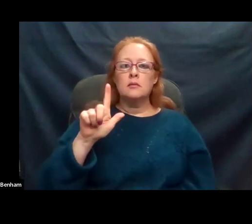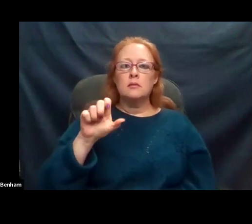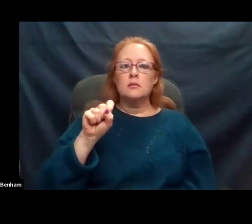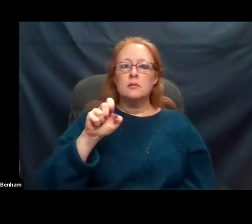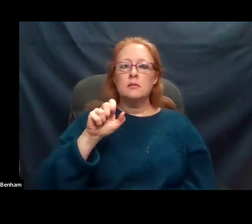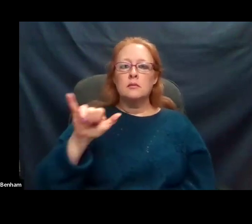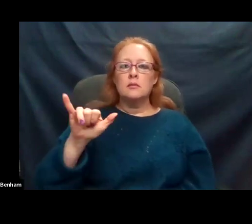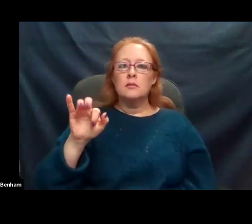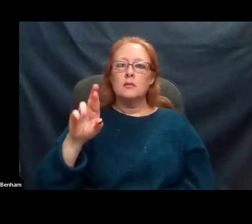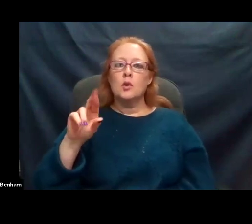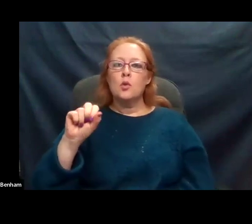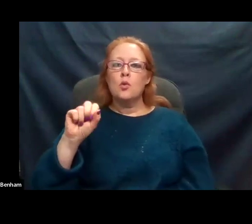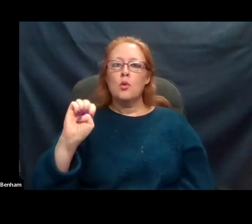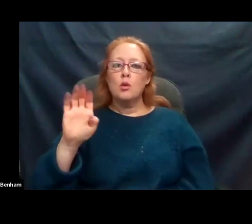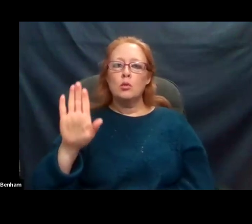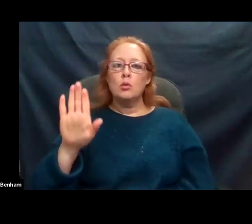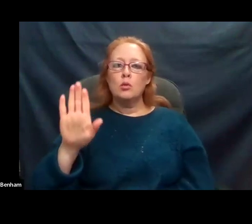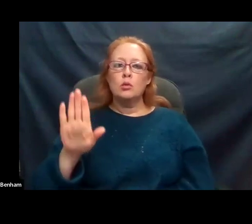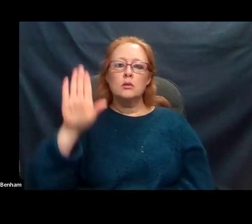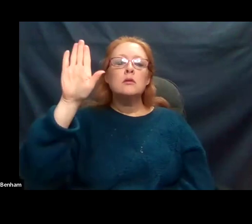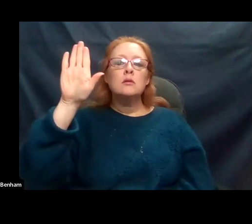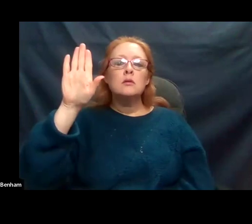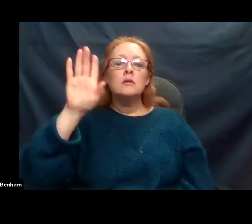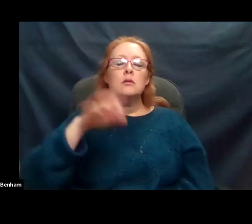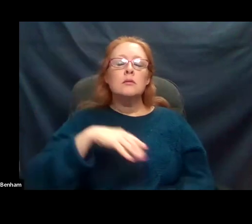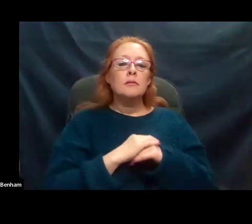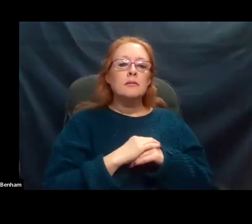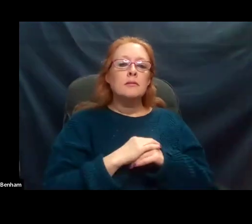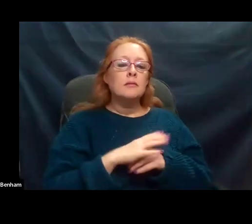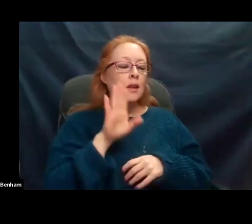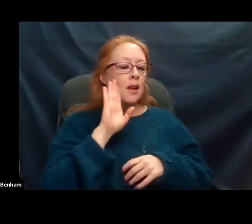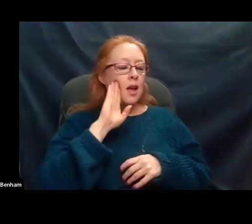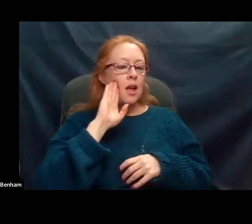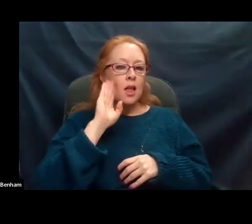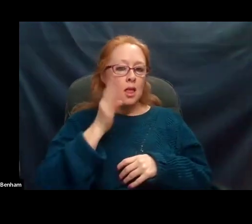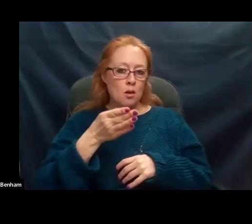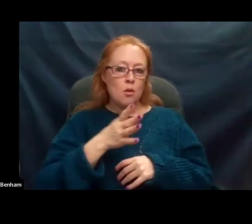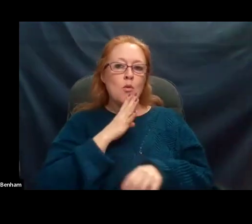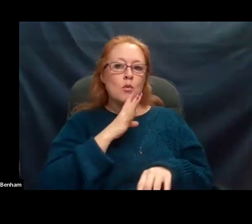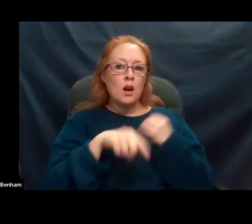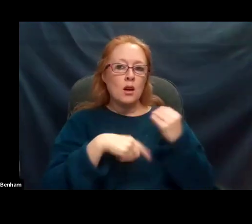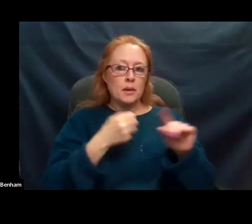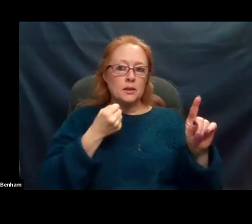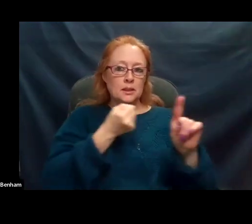But Chelsea rose raised their hand. So I'm going to ask you to unmute. Hi.